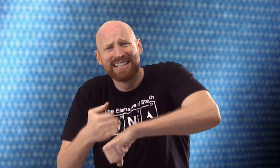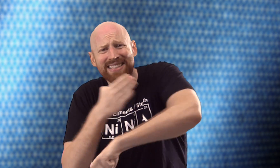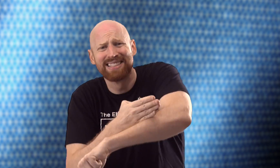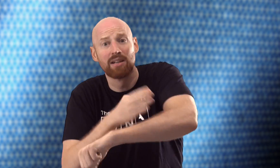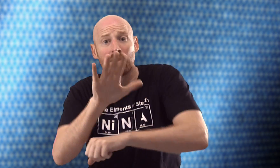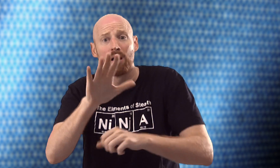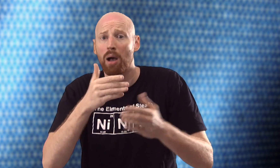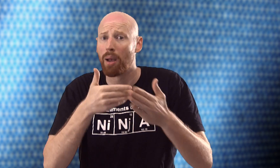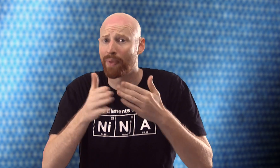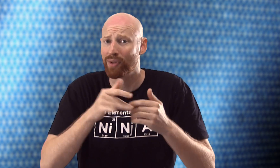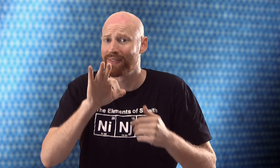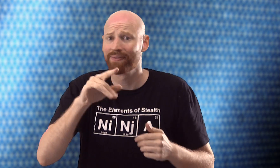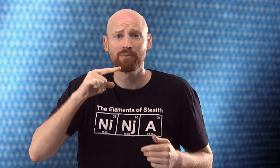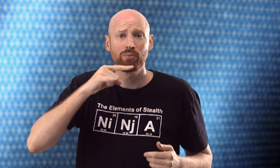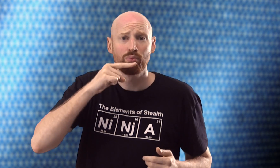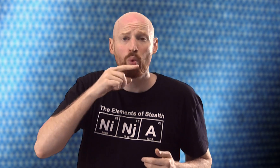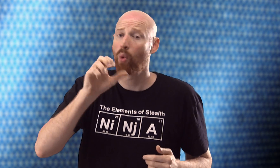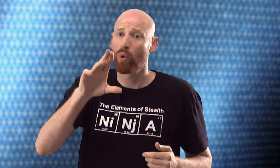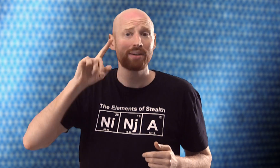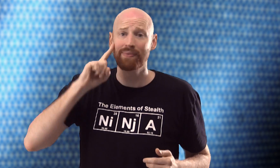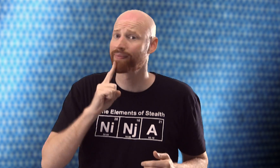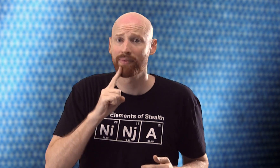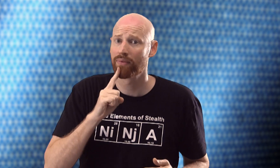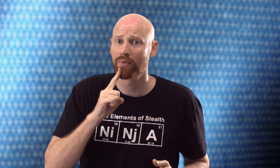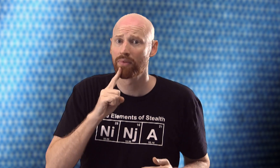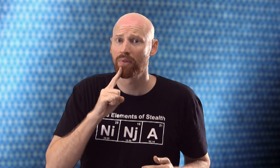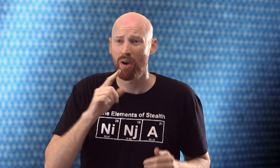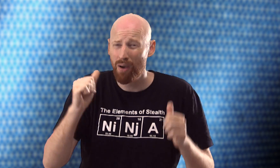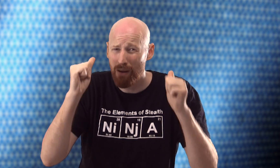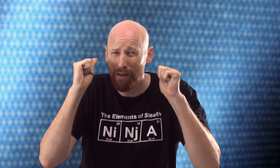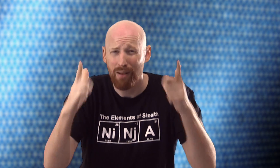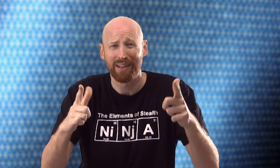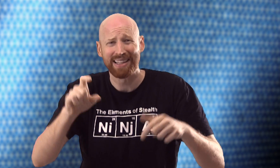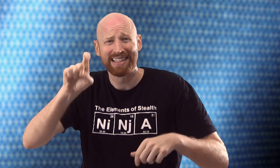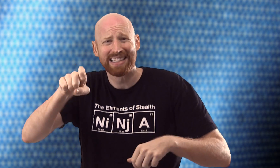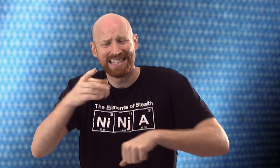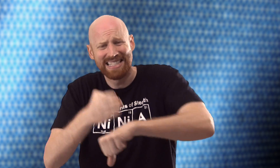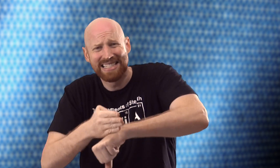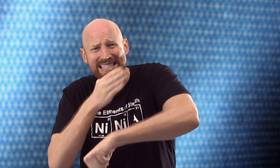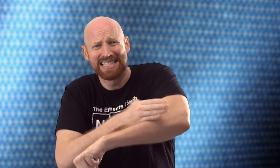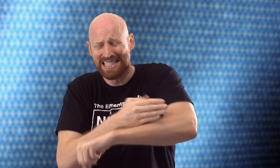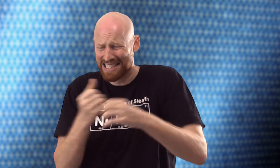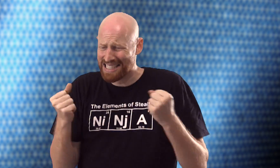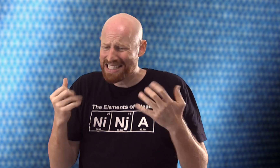I'm trying to improve." Now, you have to understand, this doesn't matter if you are hearing or Deaf, everybody